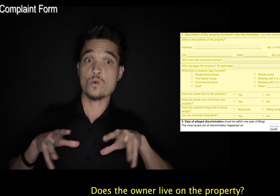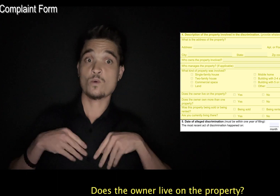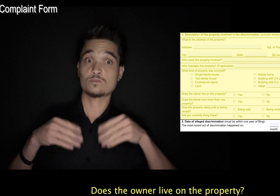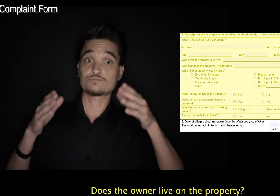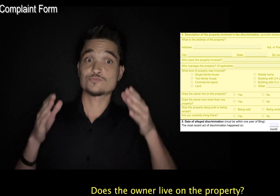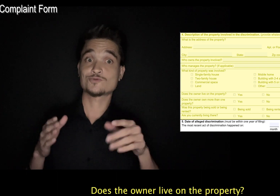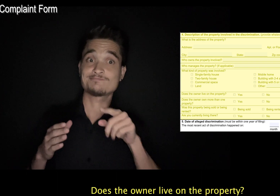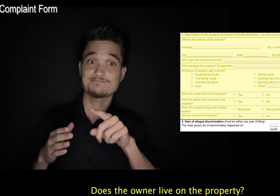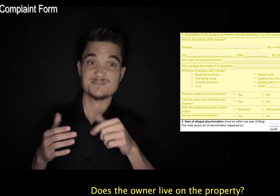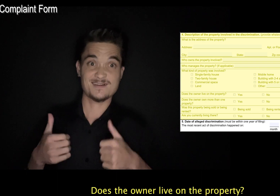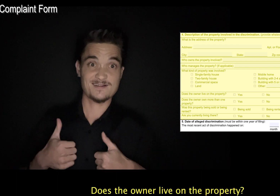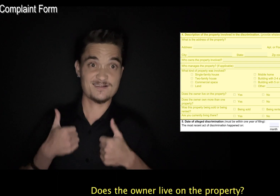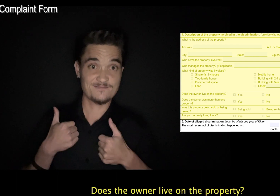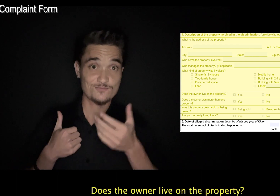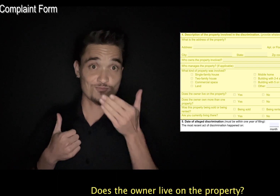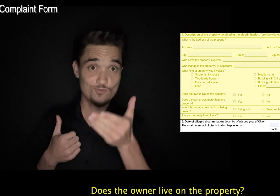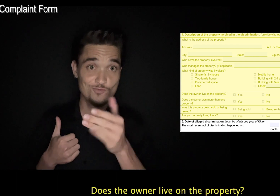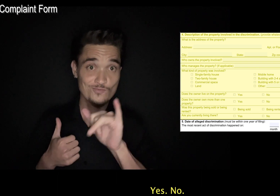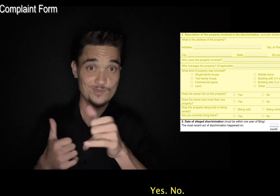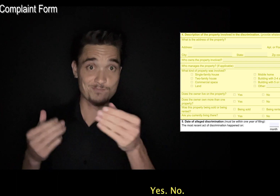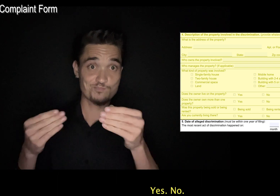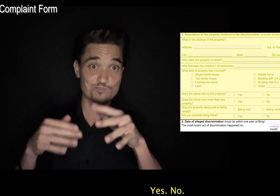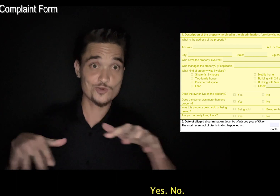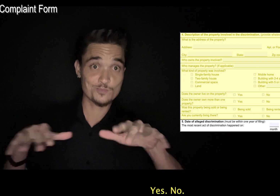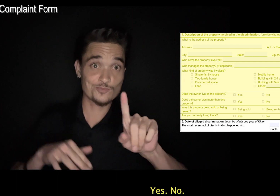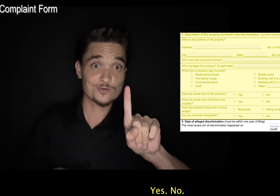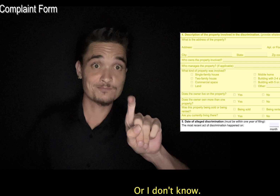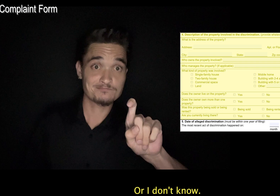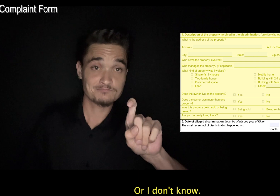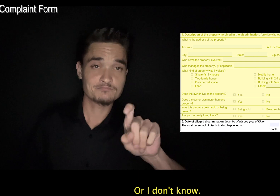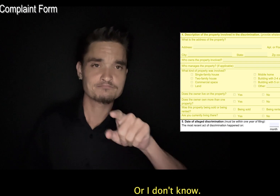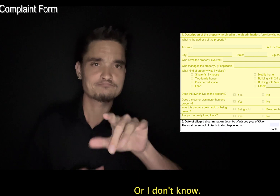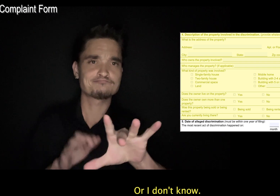Does the owner live on the property? Yes. No. Or I don't know.